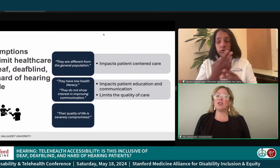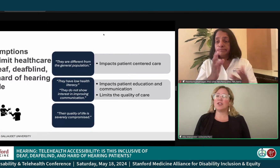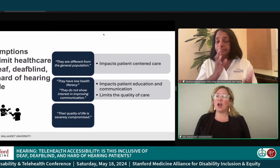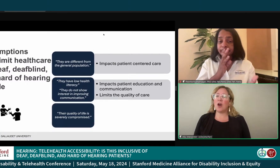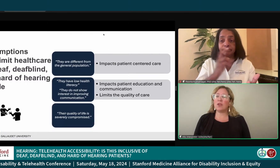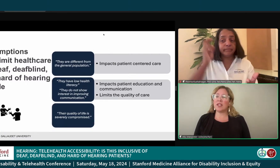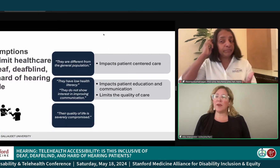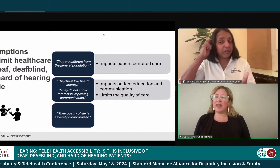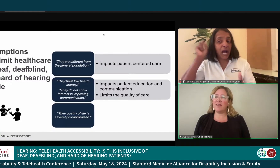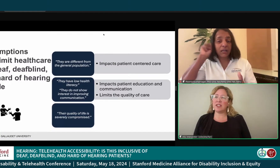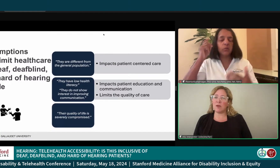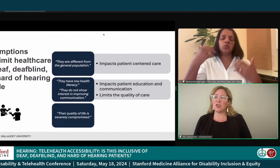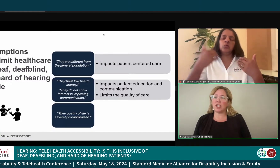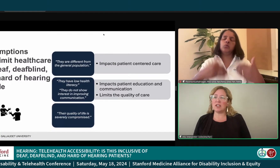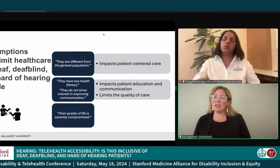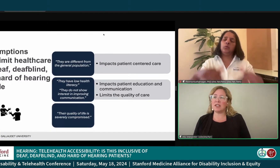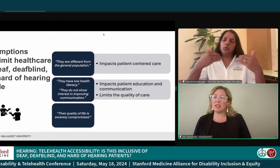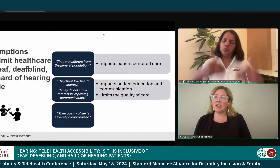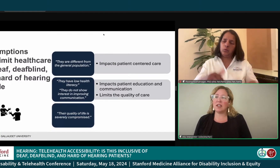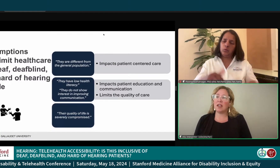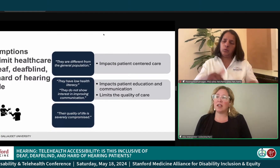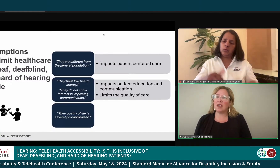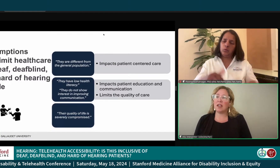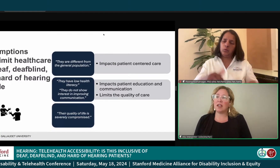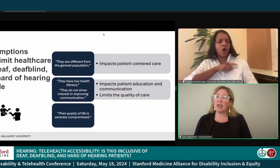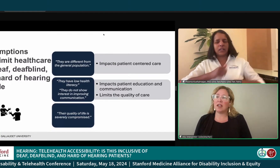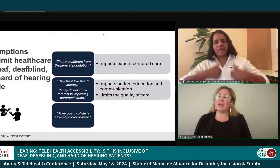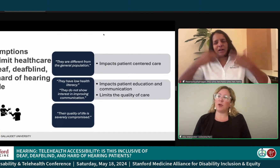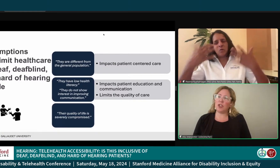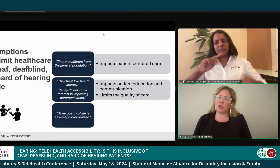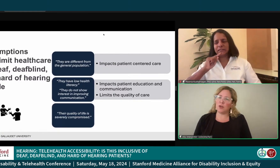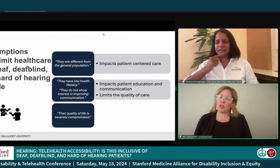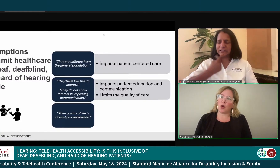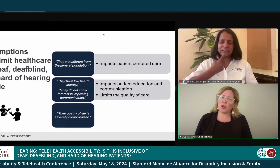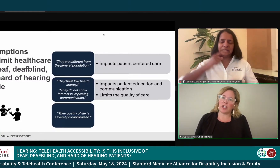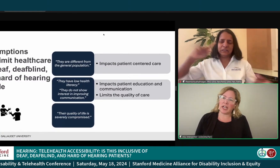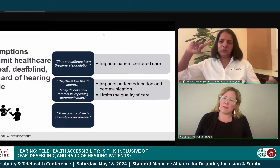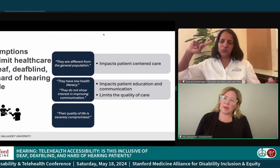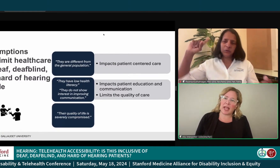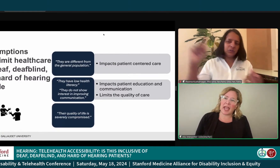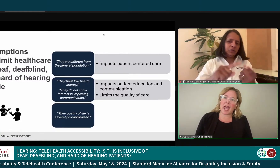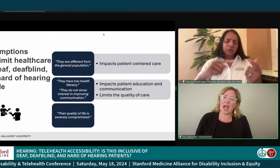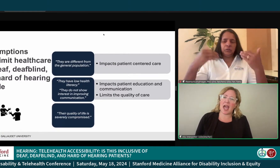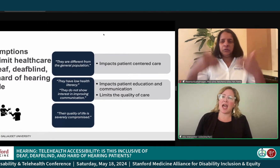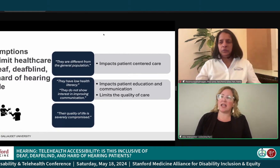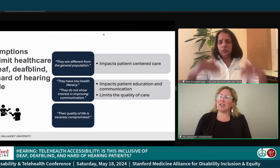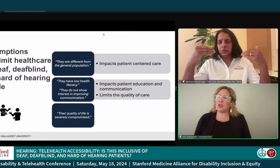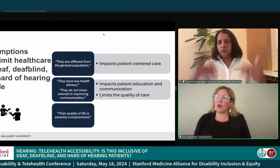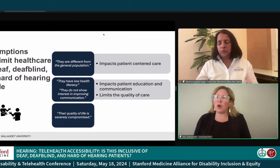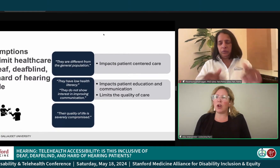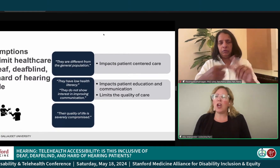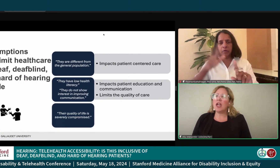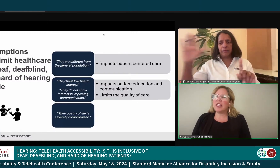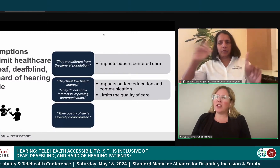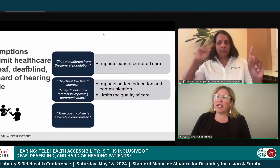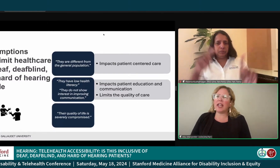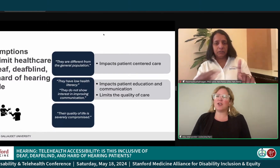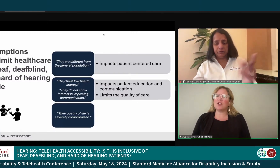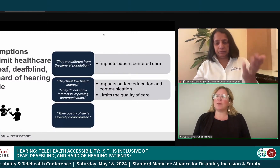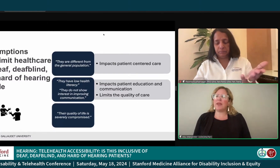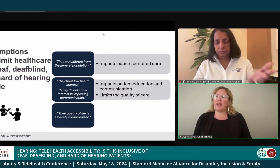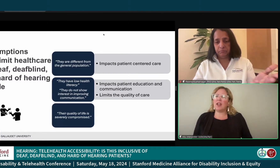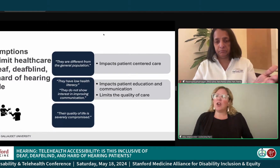So some of the assumptions that people use cochlear implants or hearing aids or something,